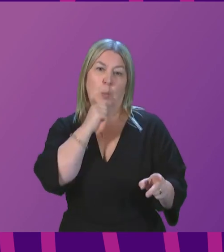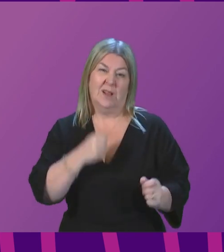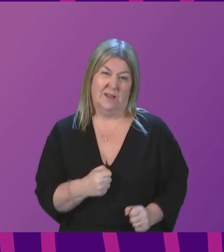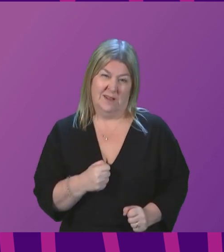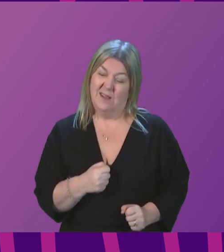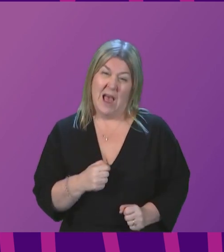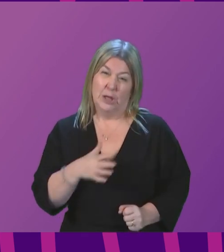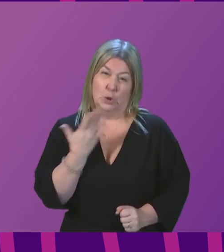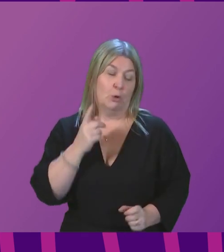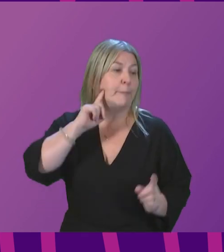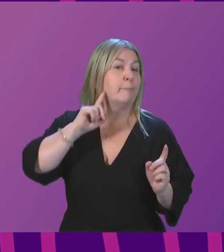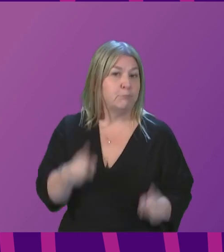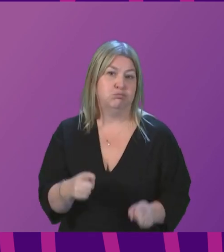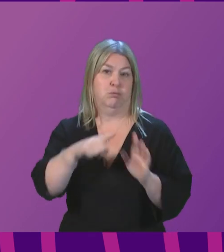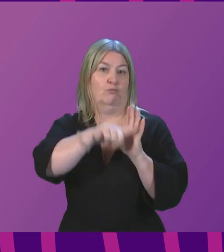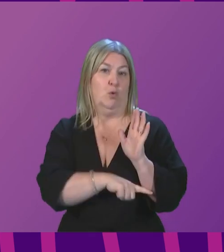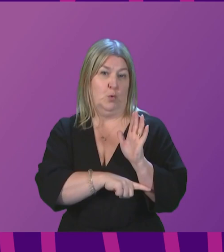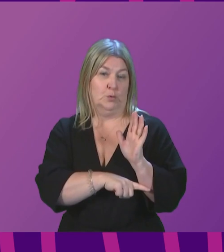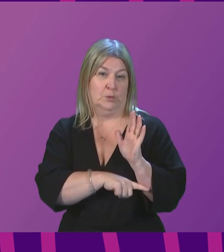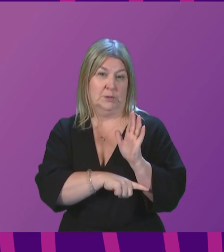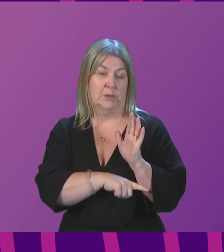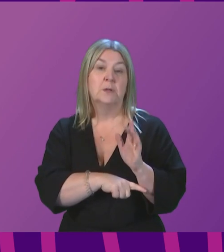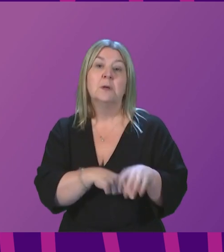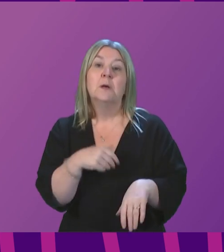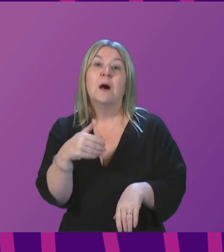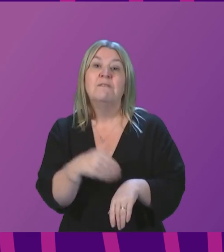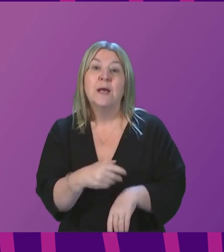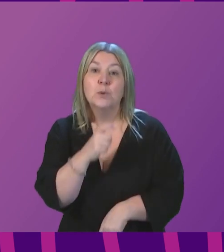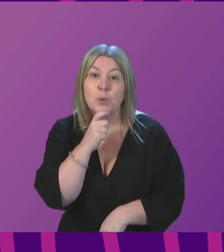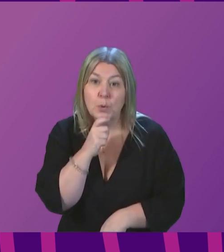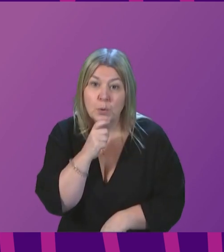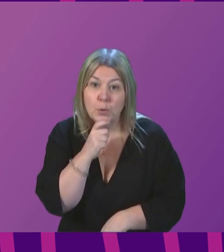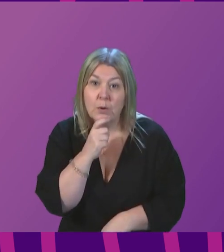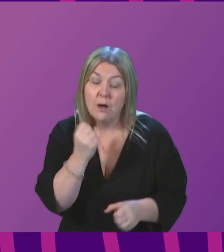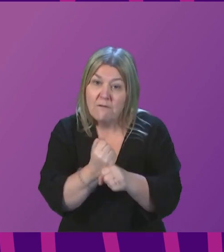to the wind is not paid by Governments; the price of throwing caution to the wind is paid